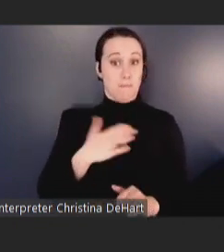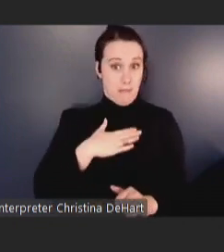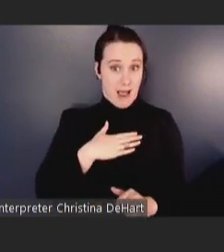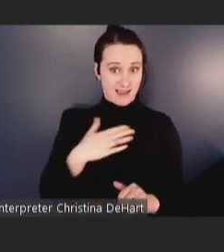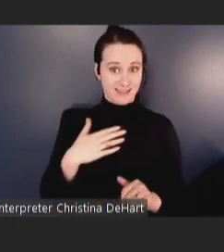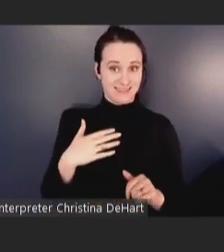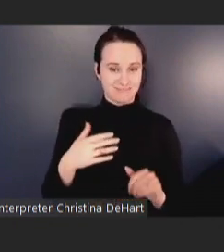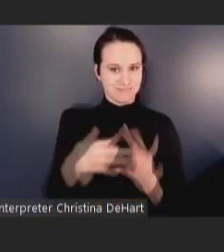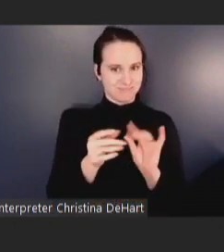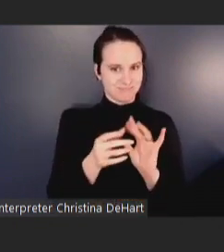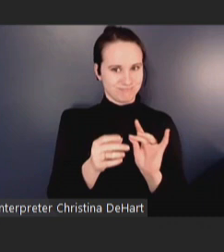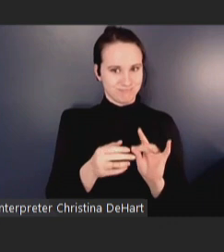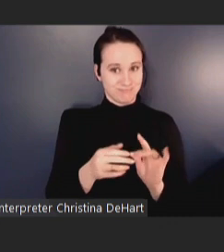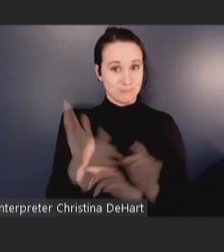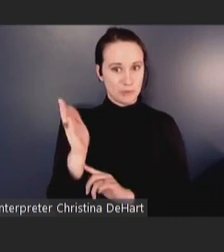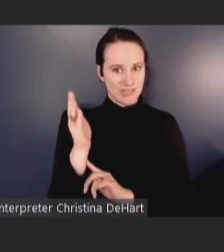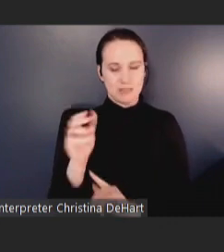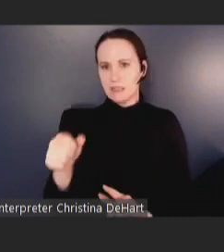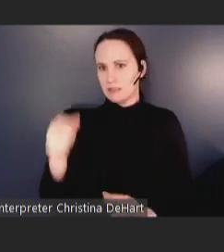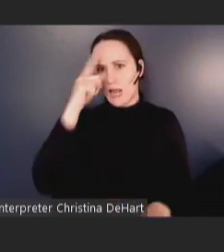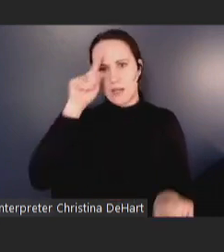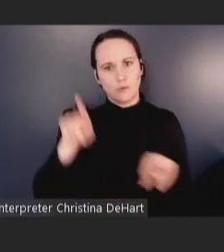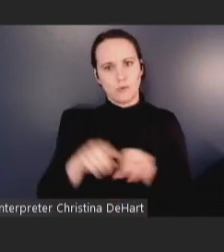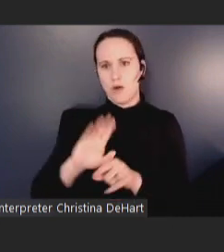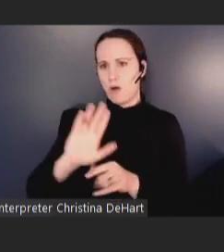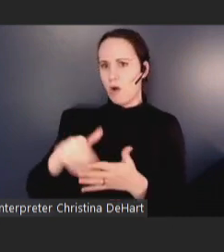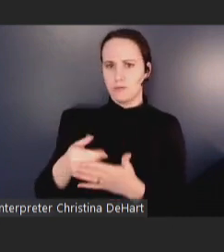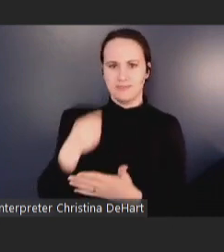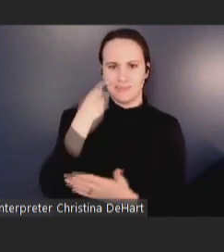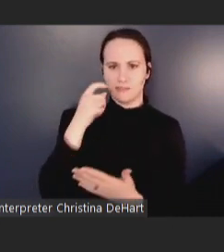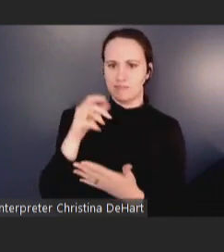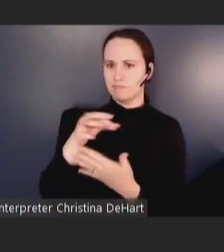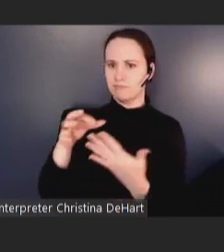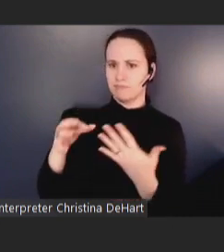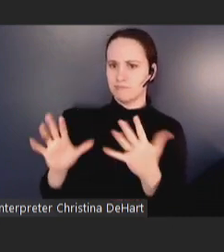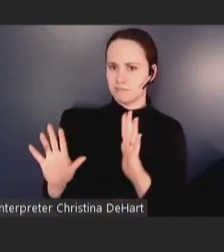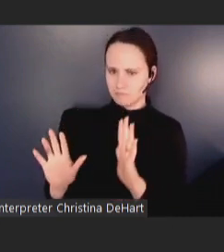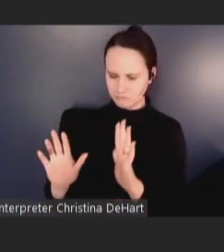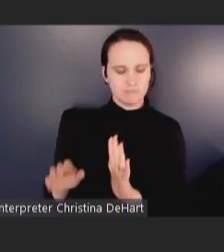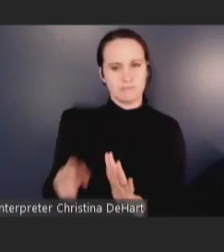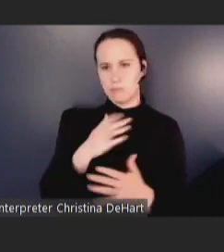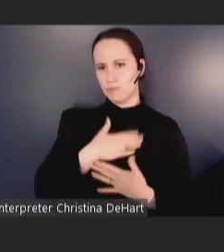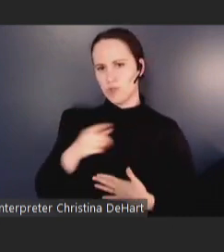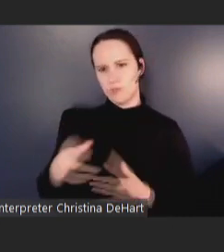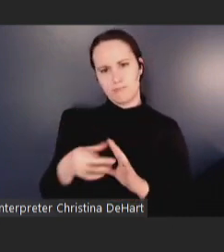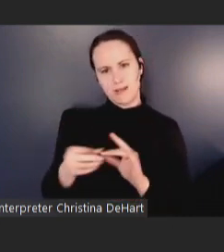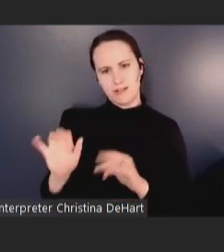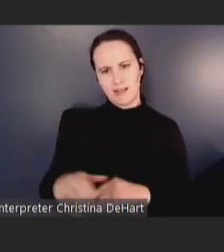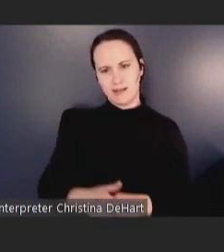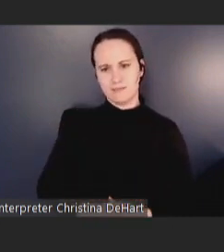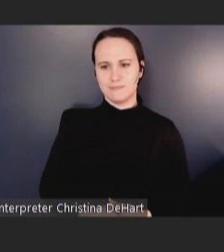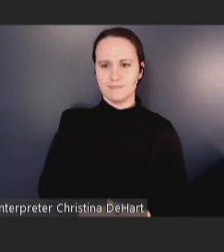but I could not agree more with all points, and I appreciate you bringing that up.